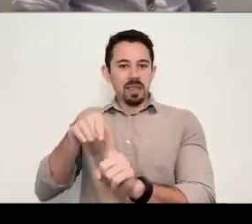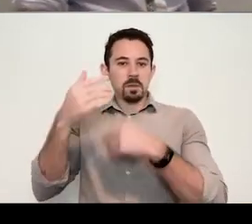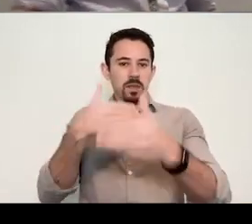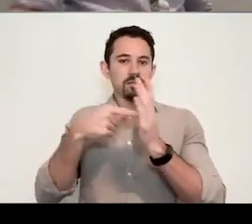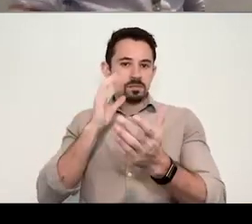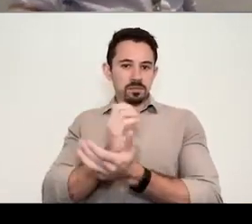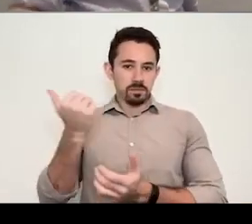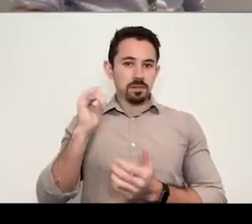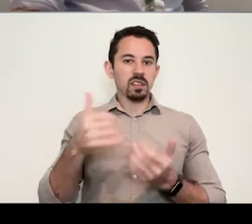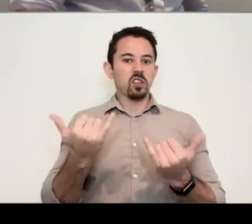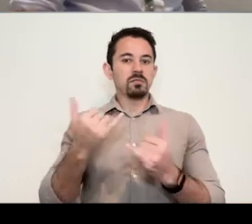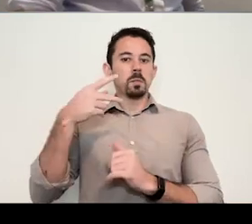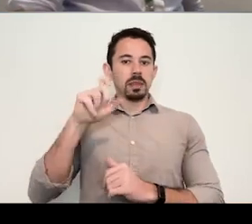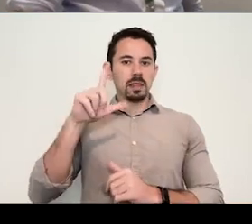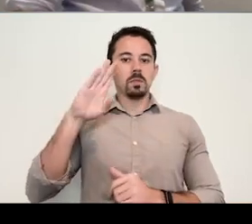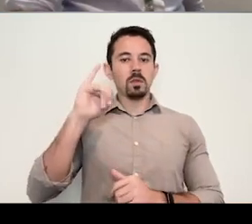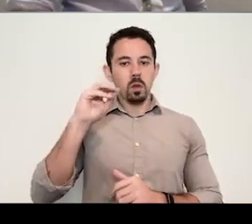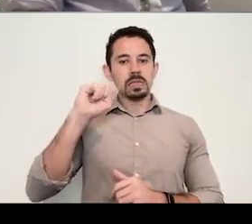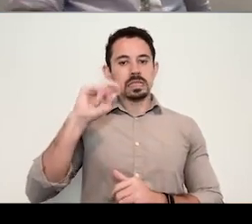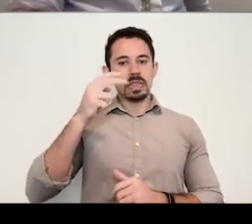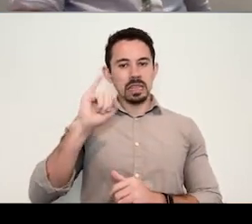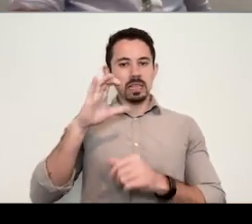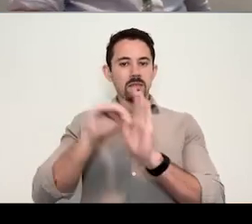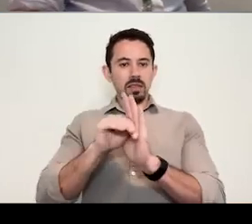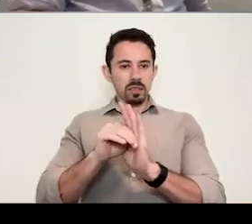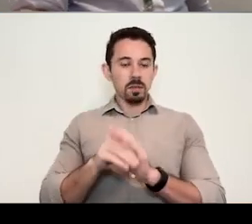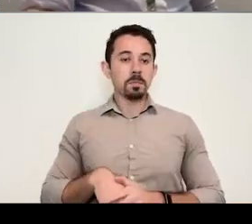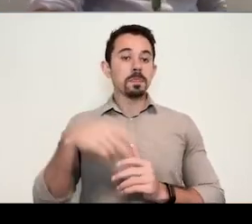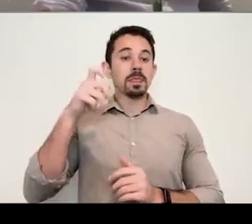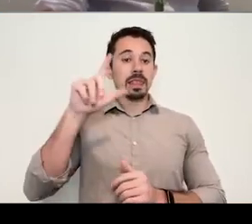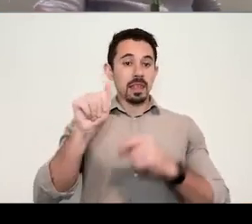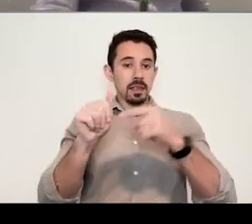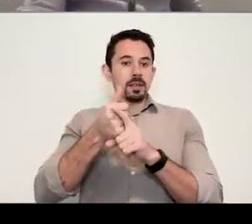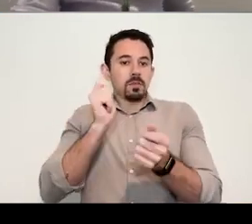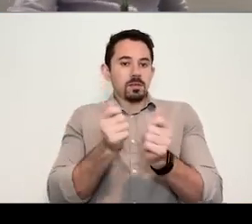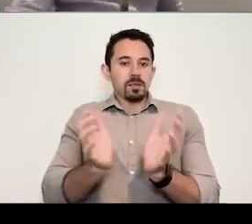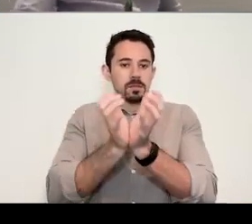so it has both a glycoside hydrolase and a deacetylase domain. These activities would